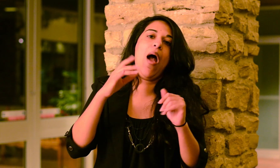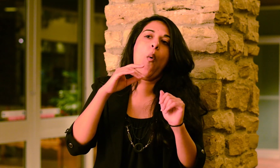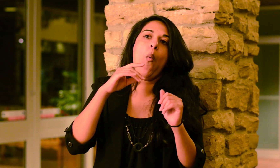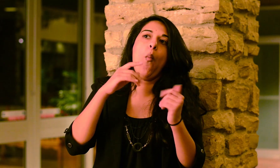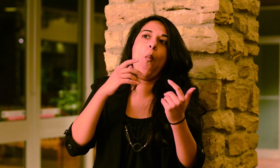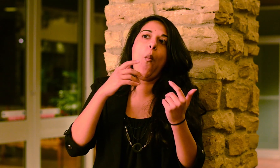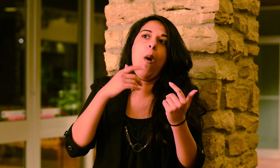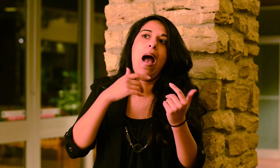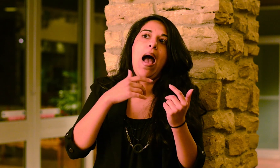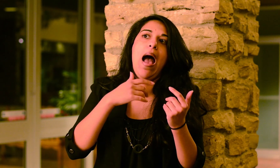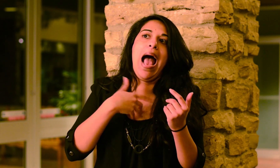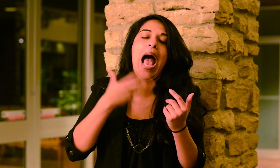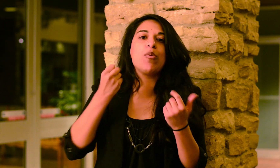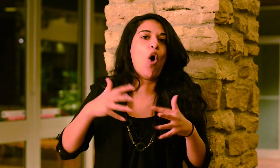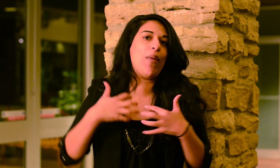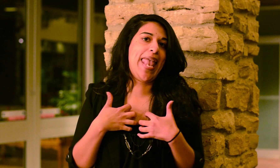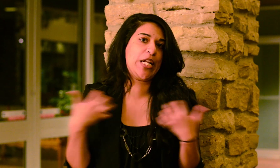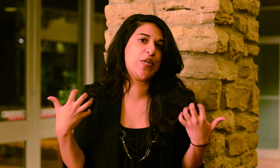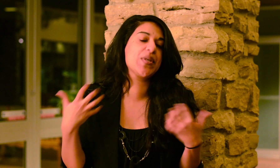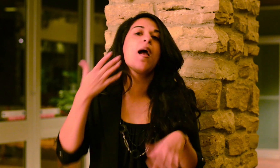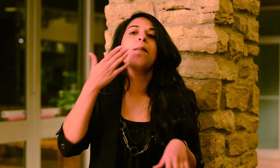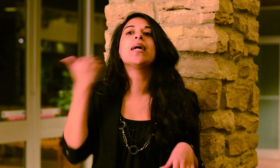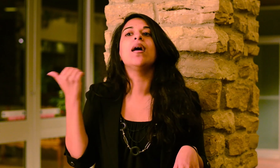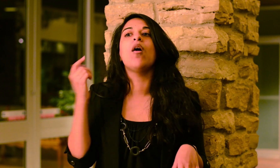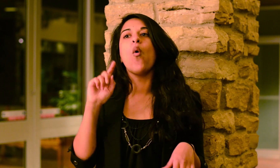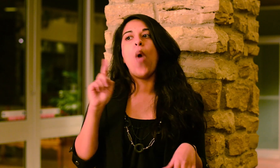It was just incredible. I was already feeling angry.